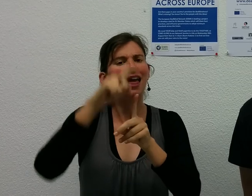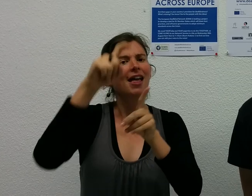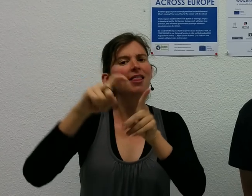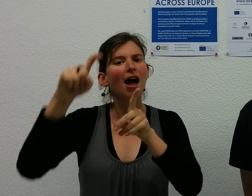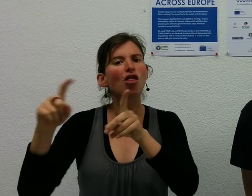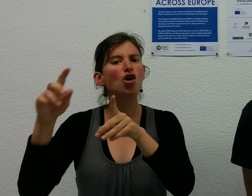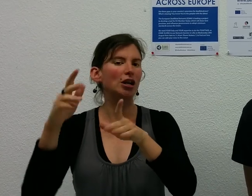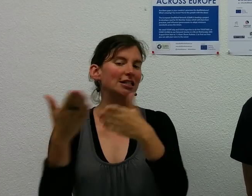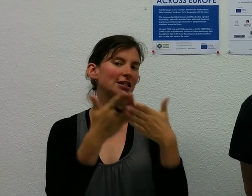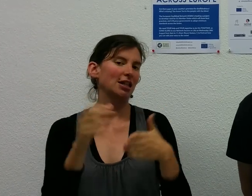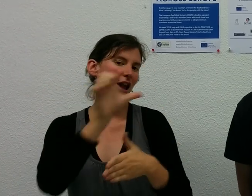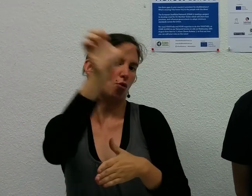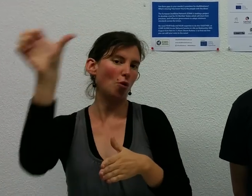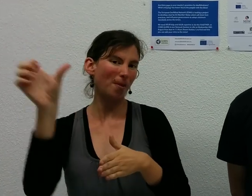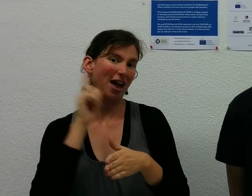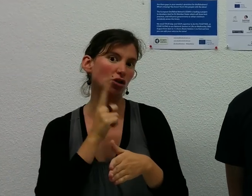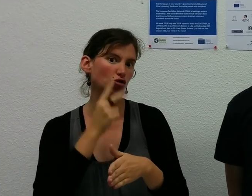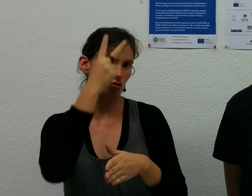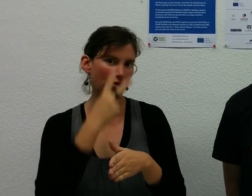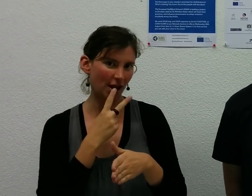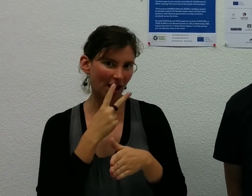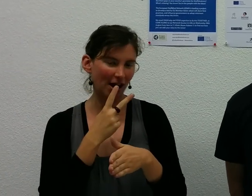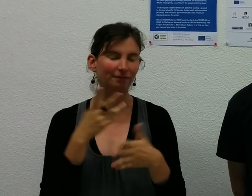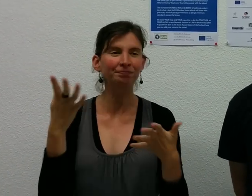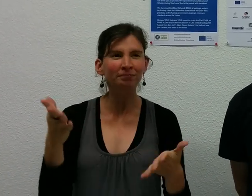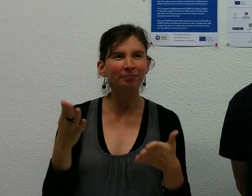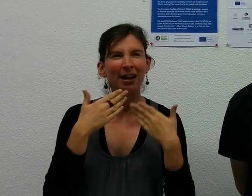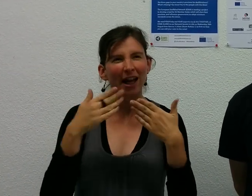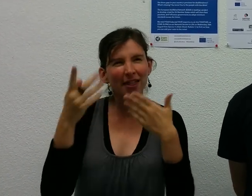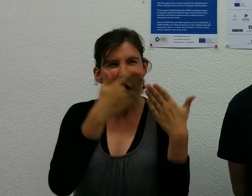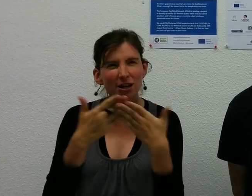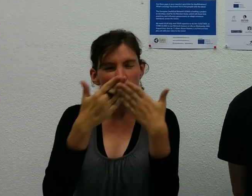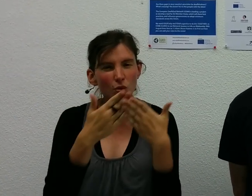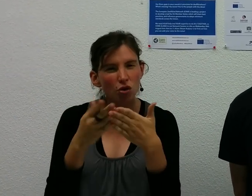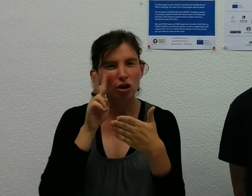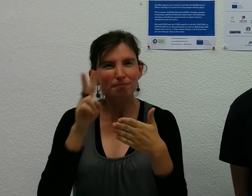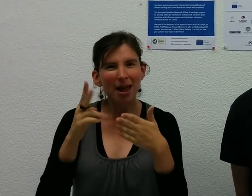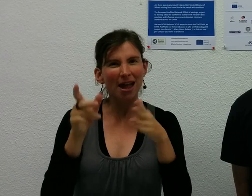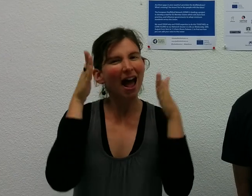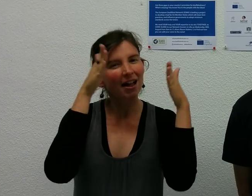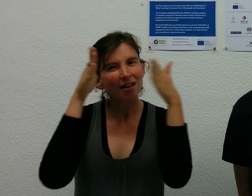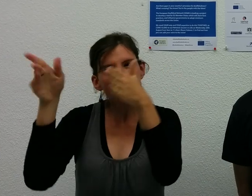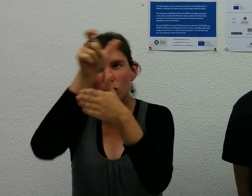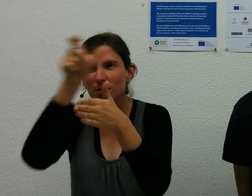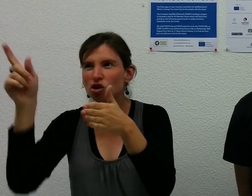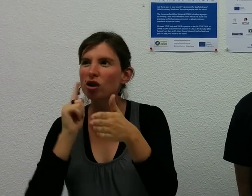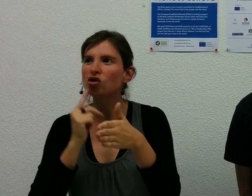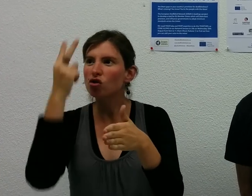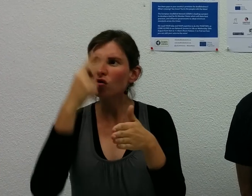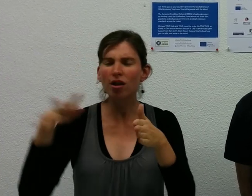Through this project, we have made a comparative report about the state of the attention paid to deafblindness all around Europe.